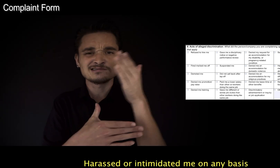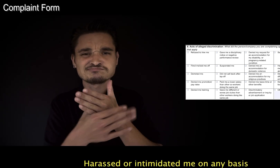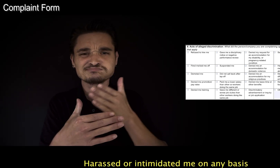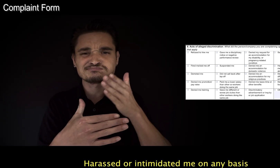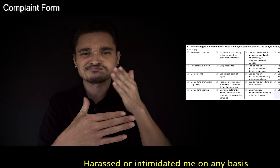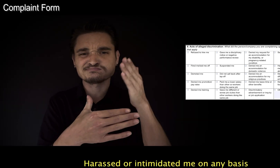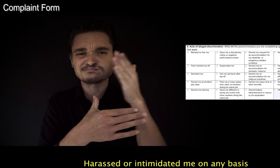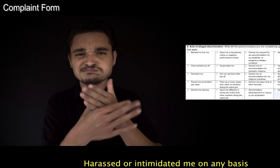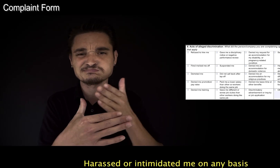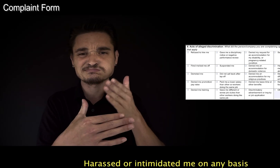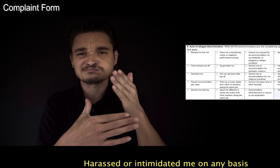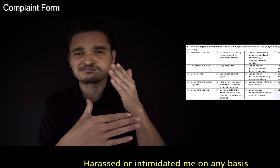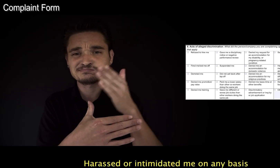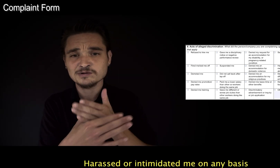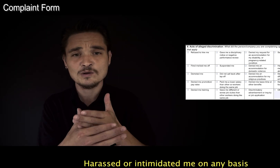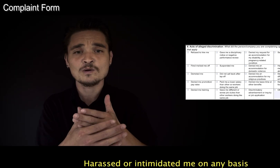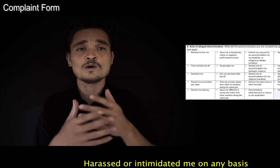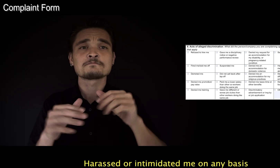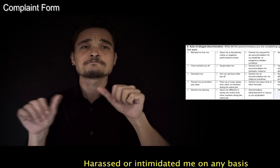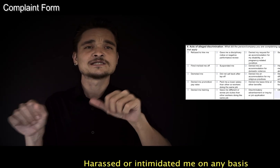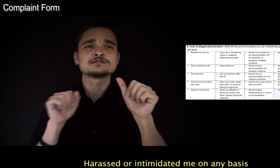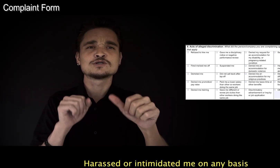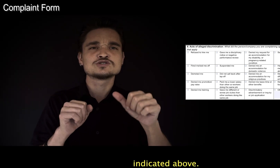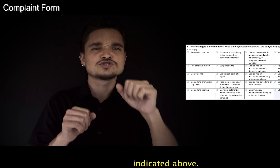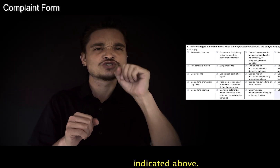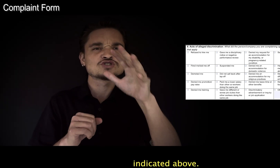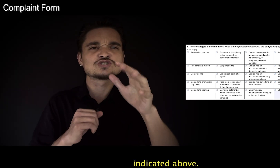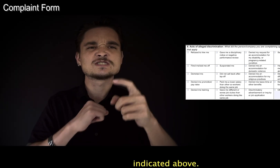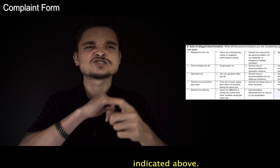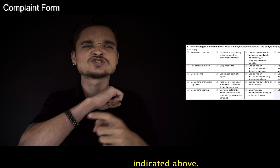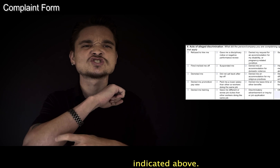Harassed or intimidated me on any basis indicated above.